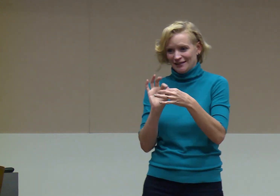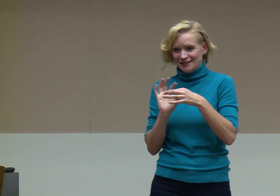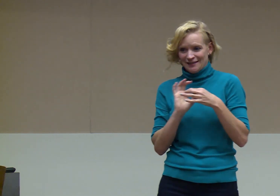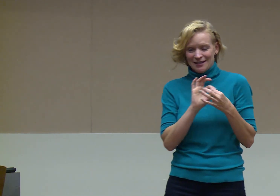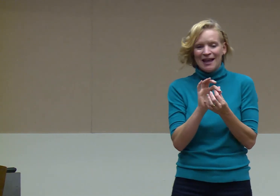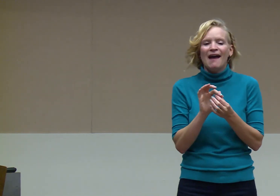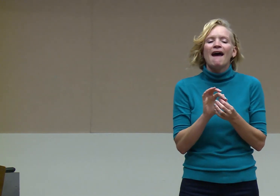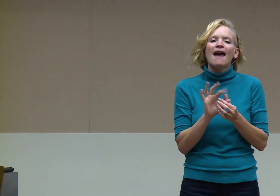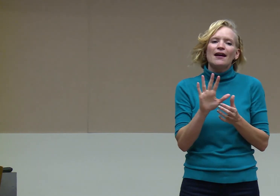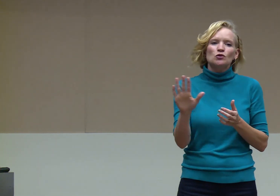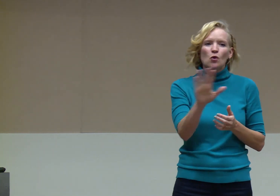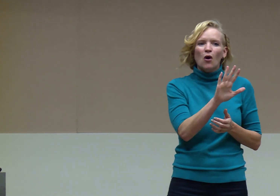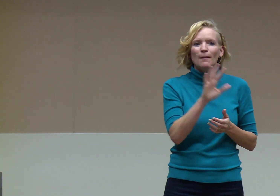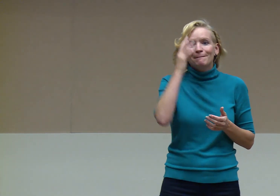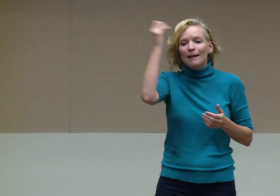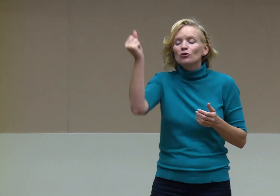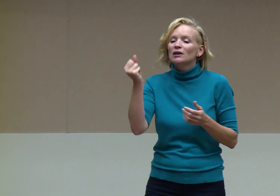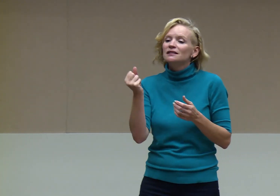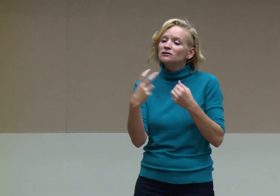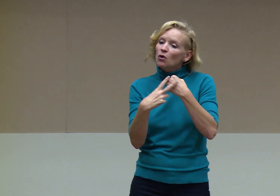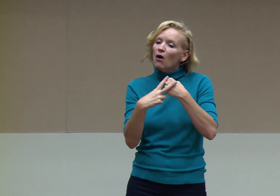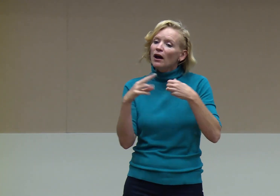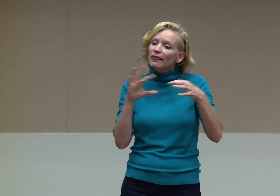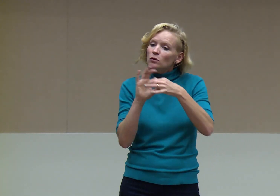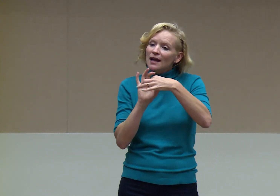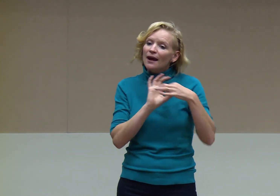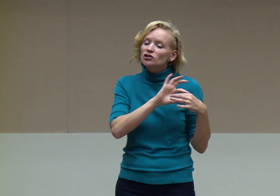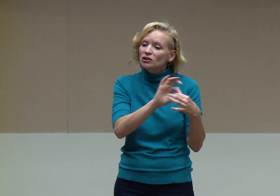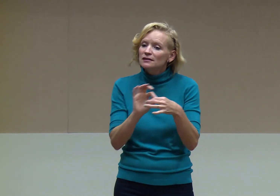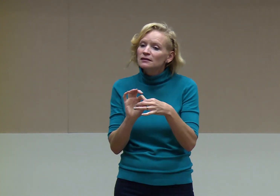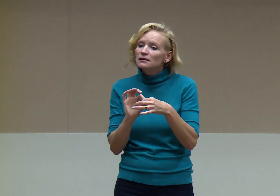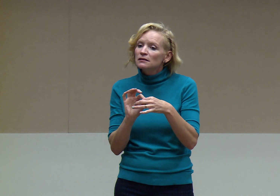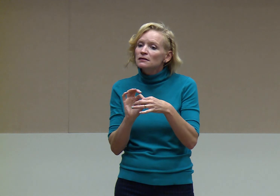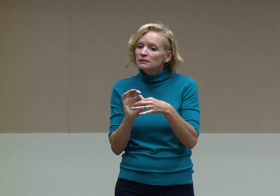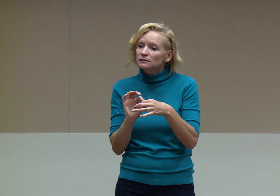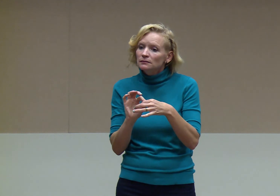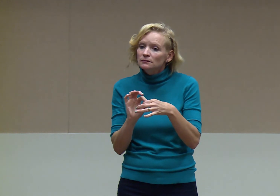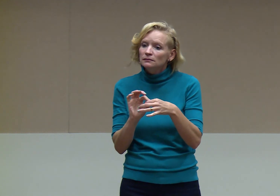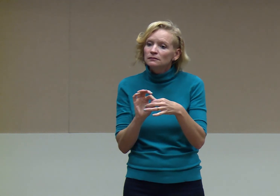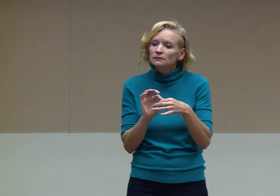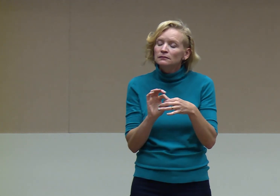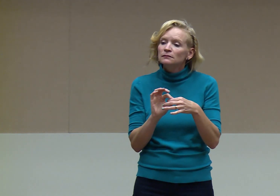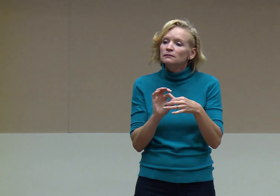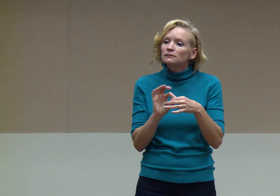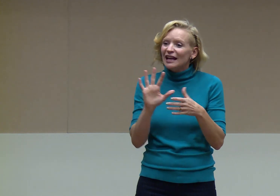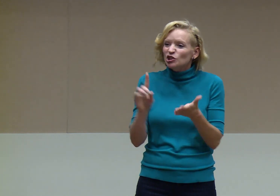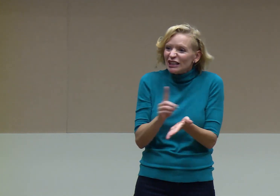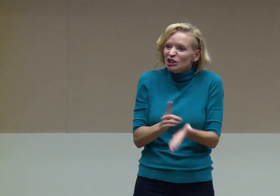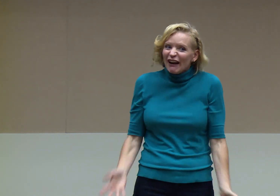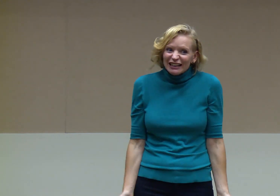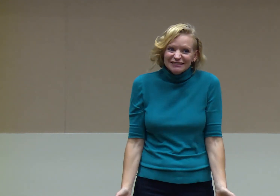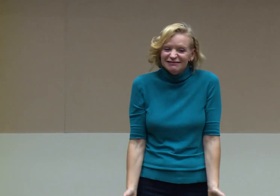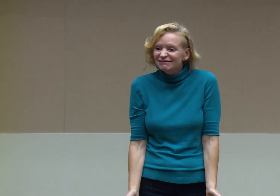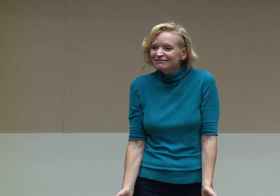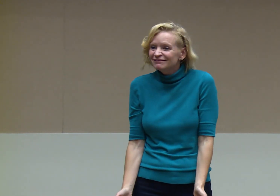of connections going on in your brain. And your memories are stored in those connections.